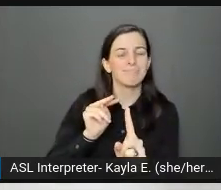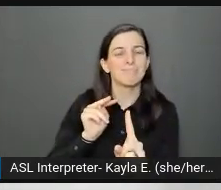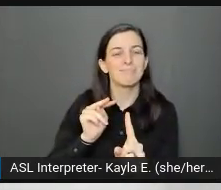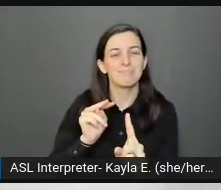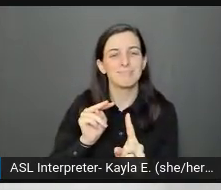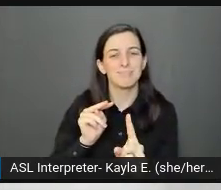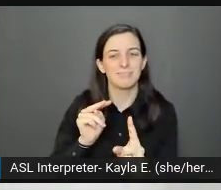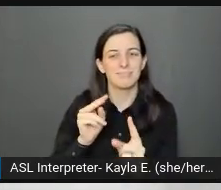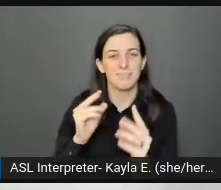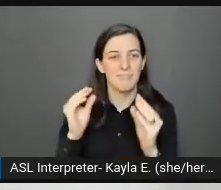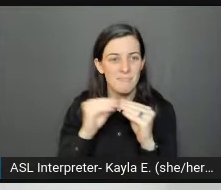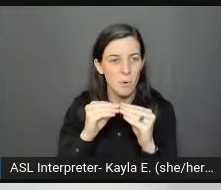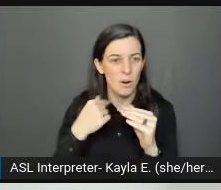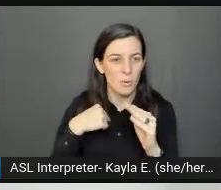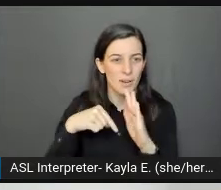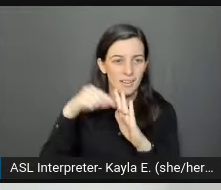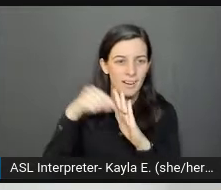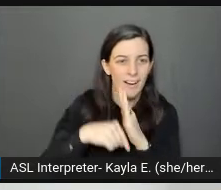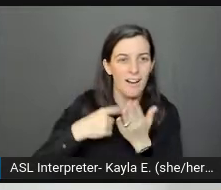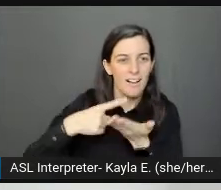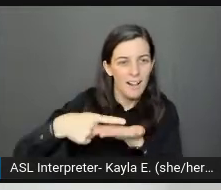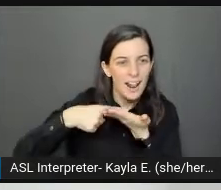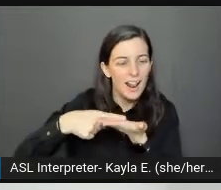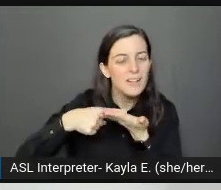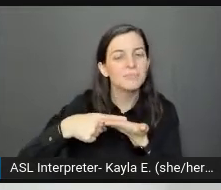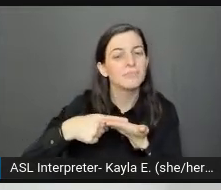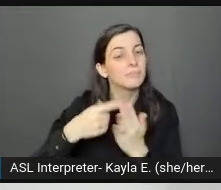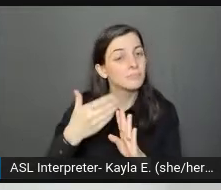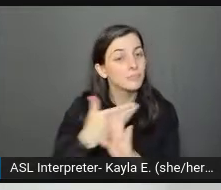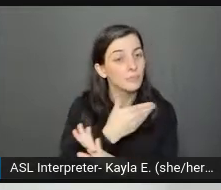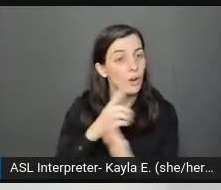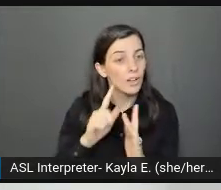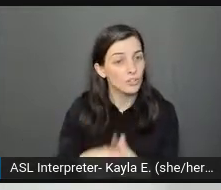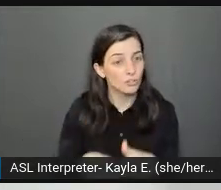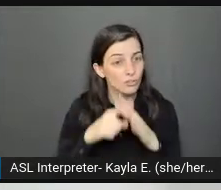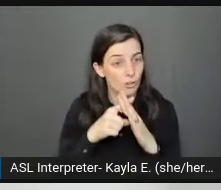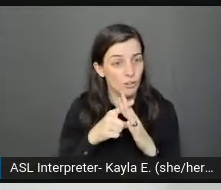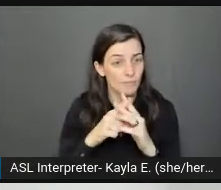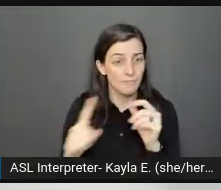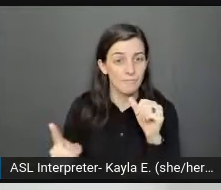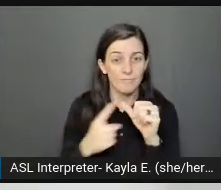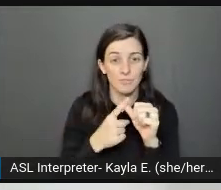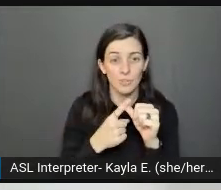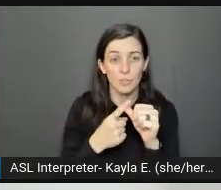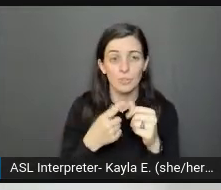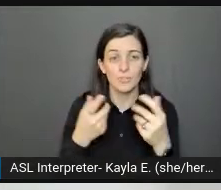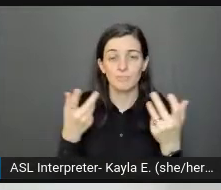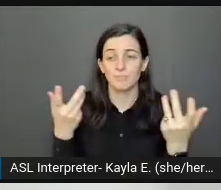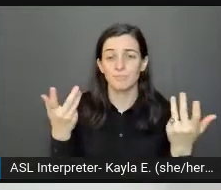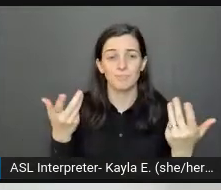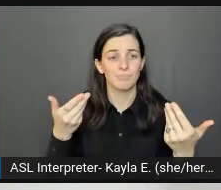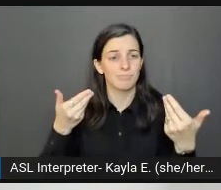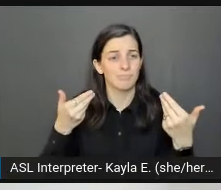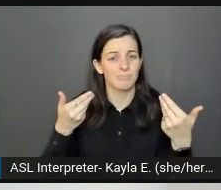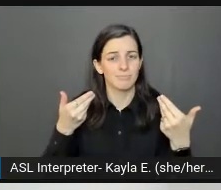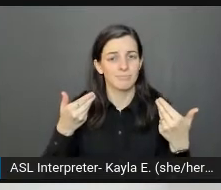and what I present today. Before I jump into anything, first of all, I don't know why, but I cannot move the slides.